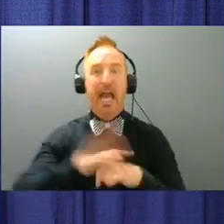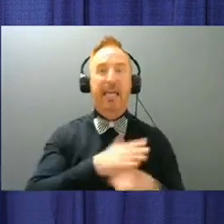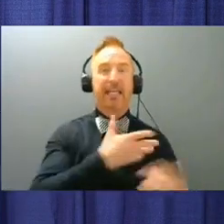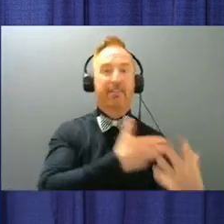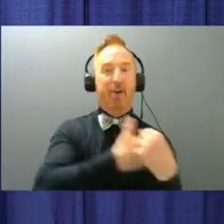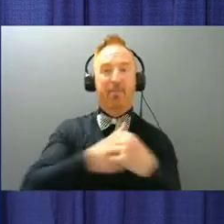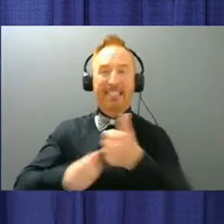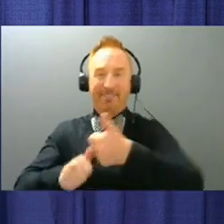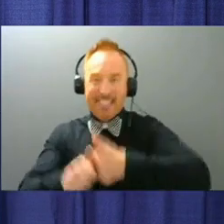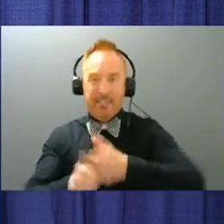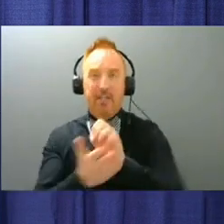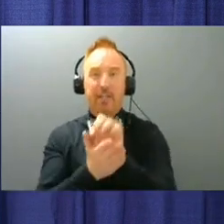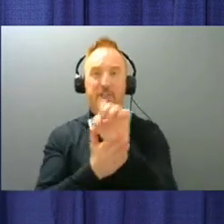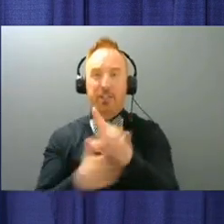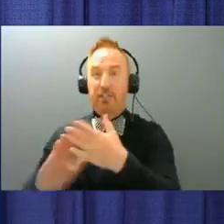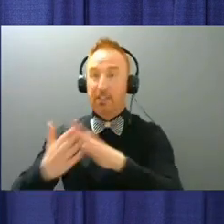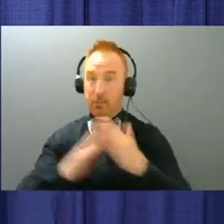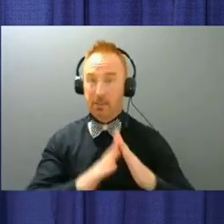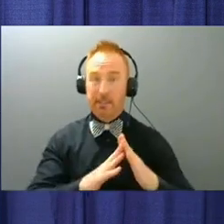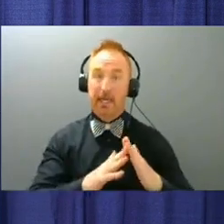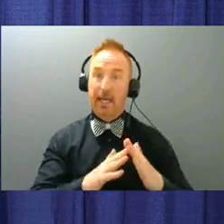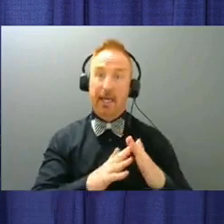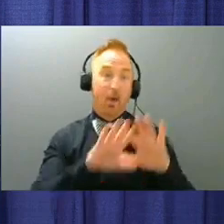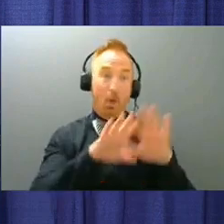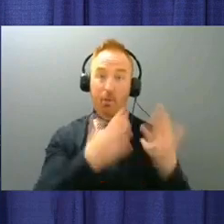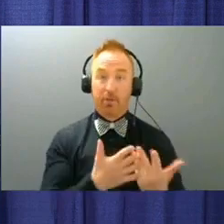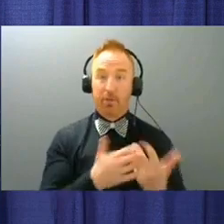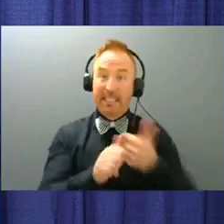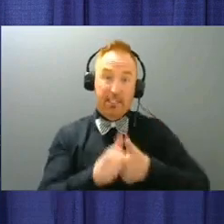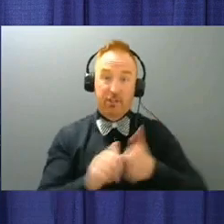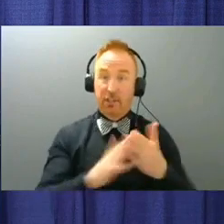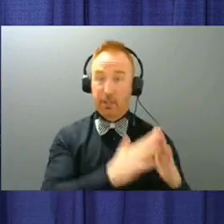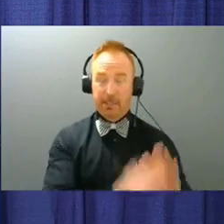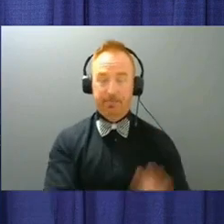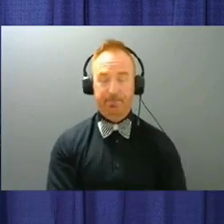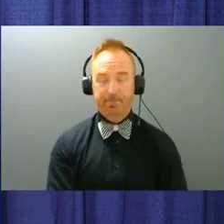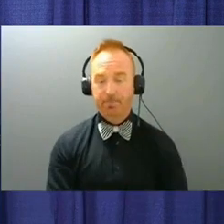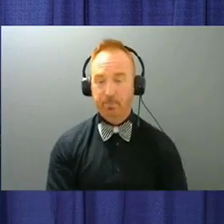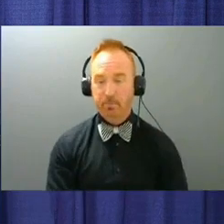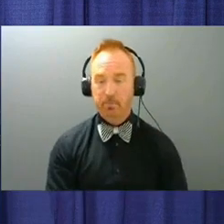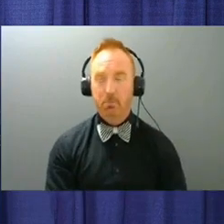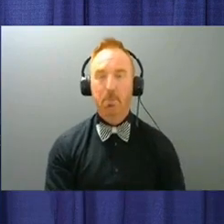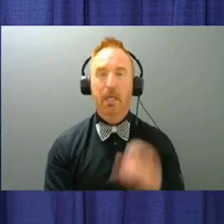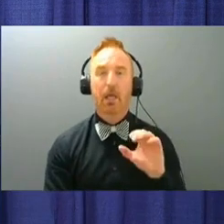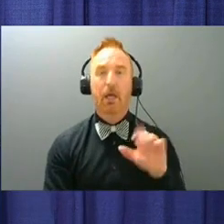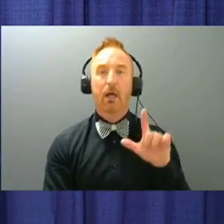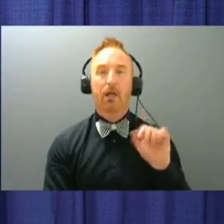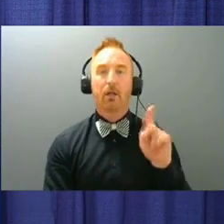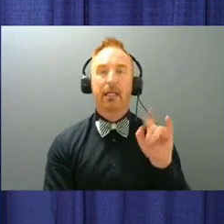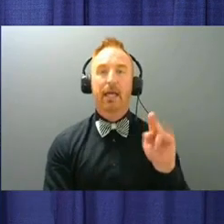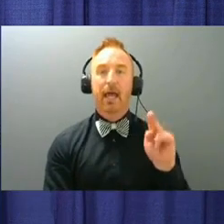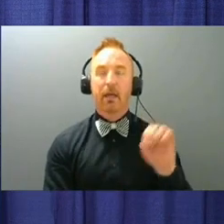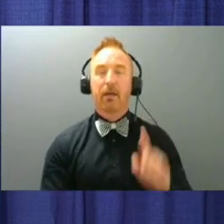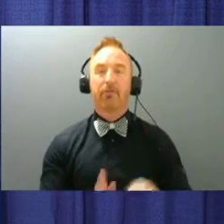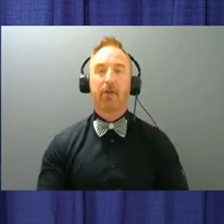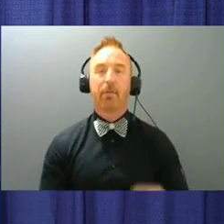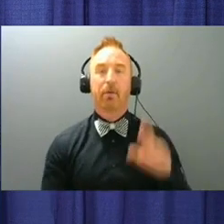upon the involvement of each of those educational communities in each of the communities. We will now go to Claudiane,